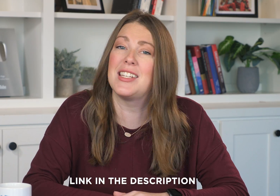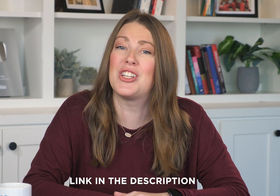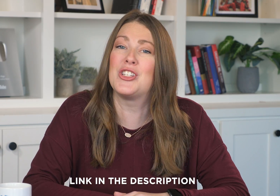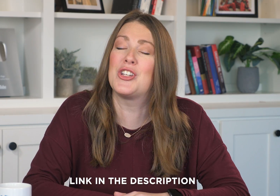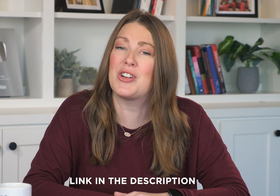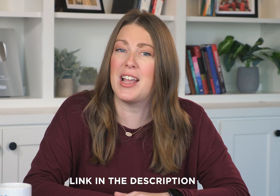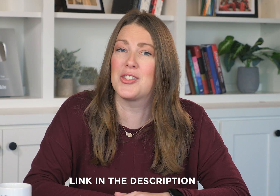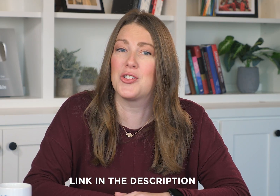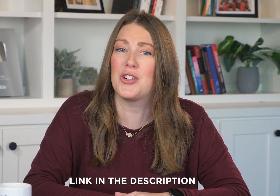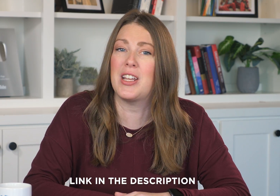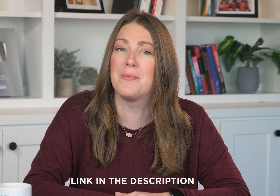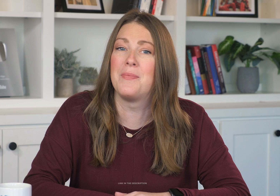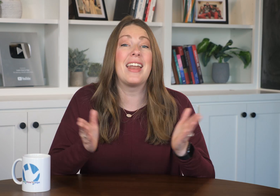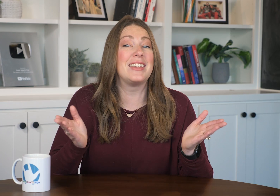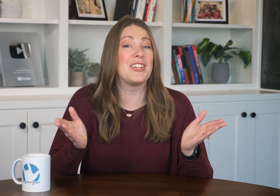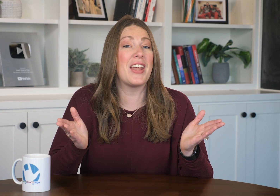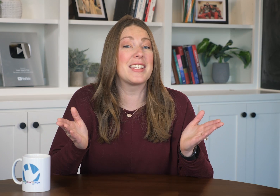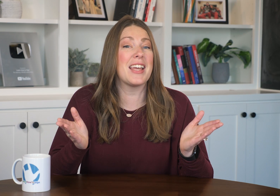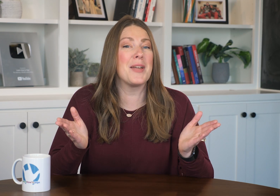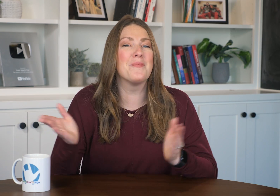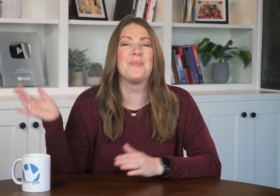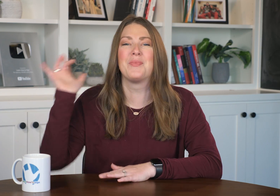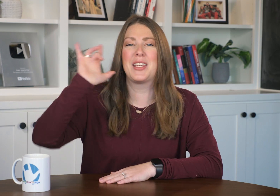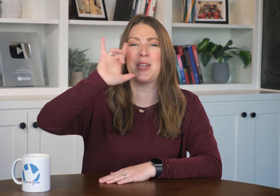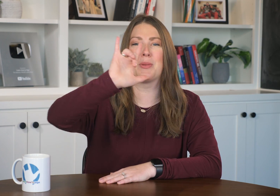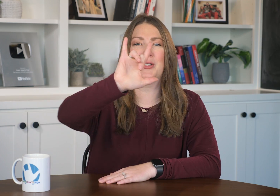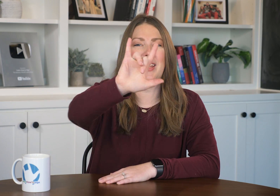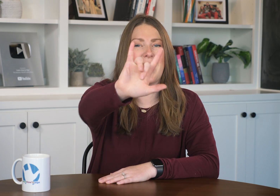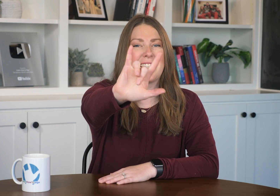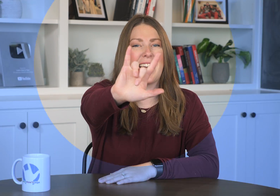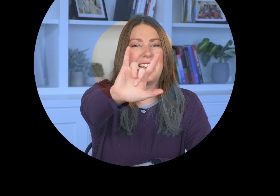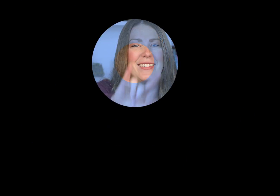addition to your ASL journey and until next time keep learning how to sign 🤟